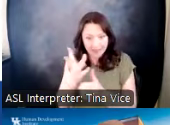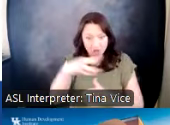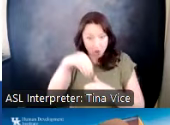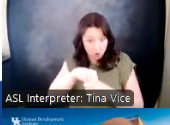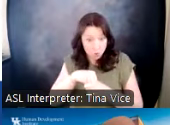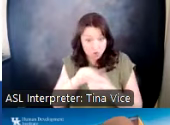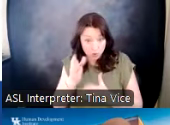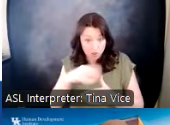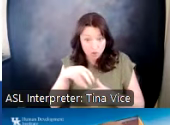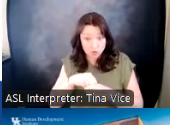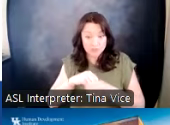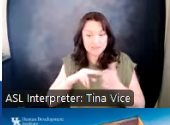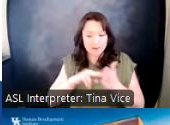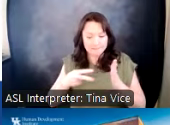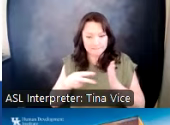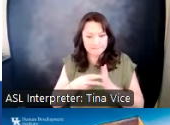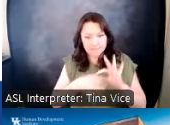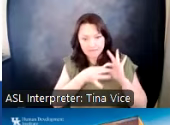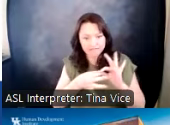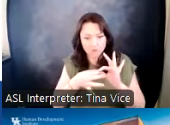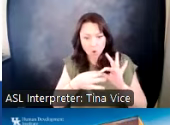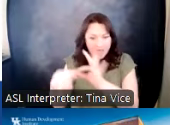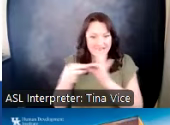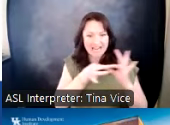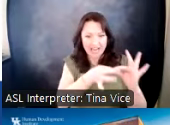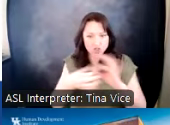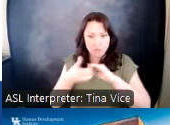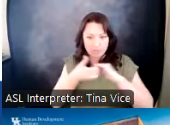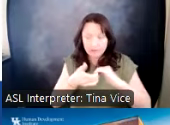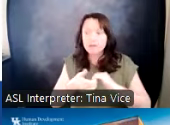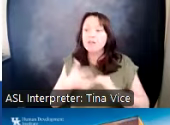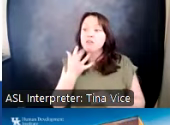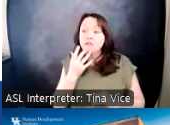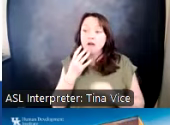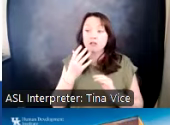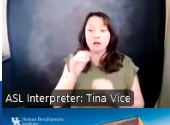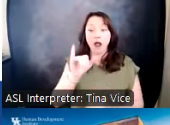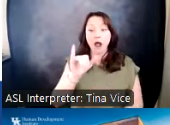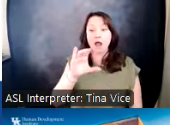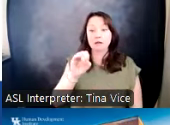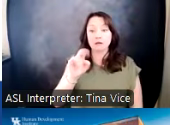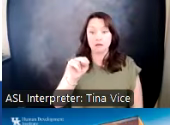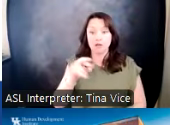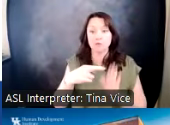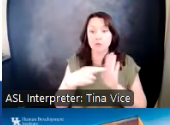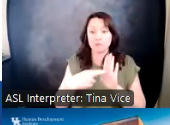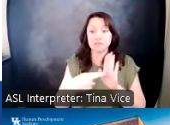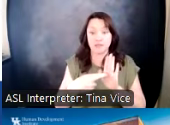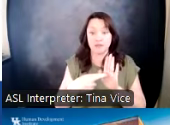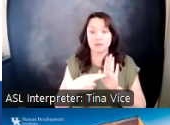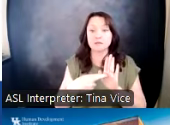engagement. The colored icons represent